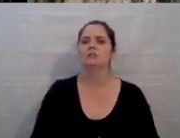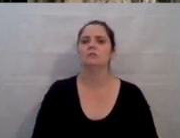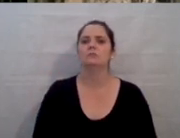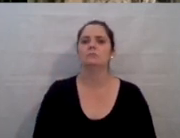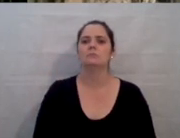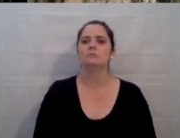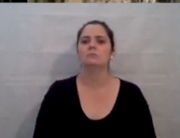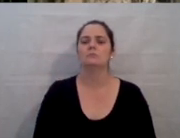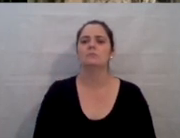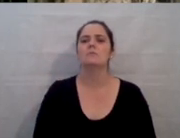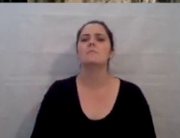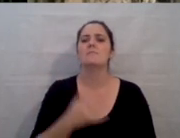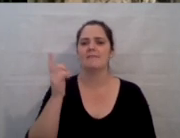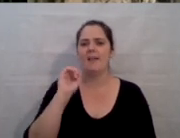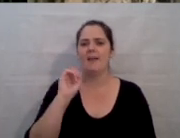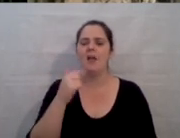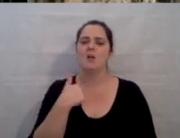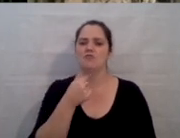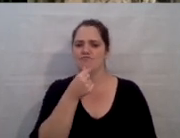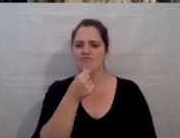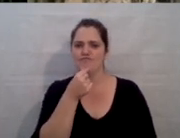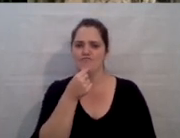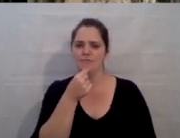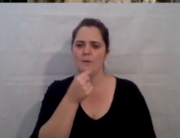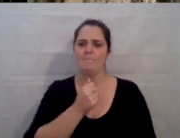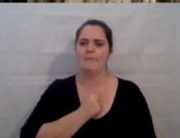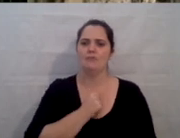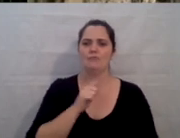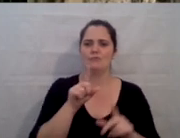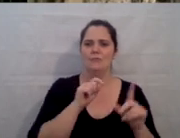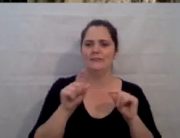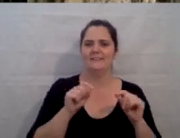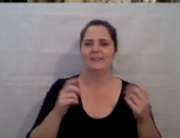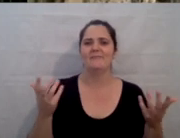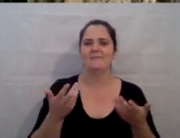So I’m being really selective now in where I put those heavy lines